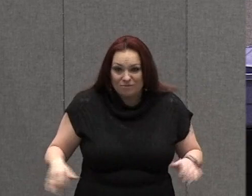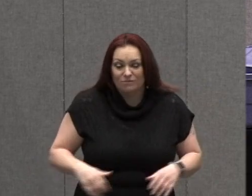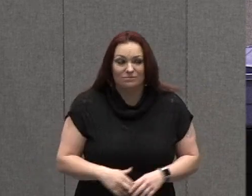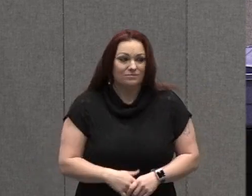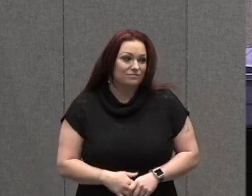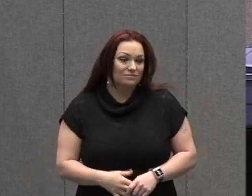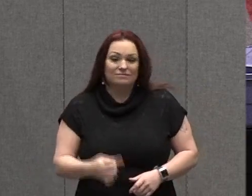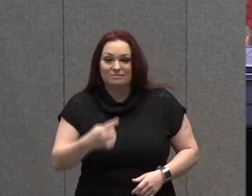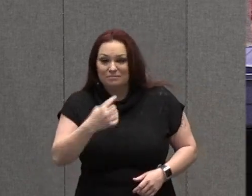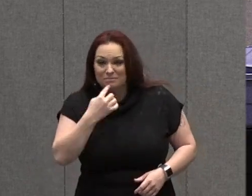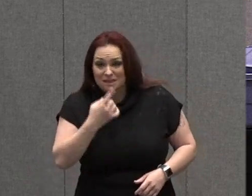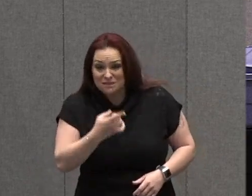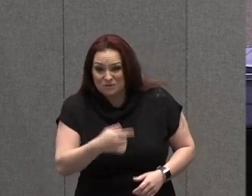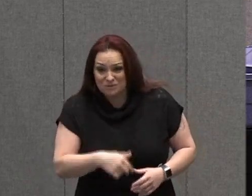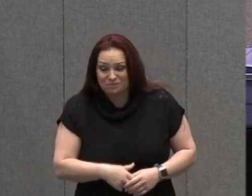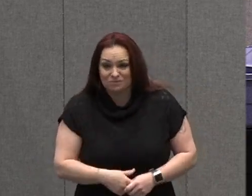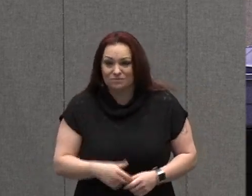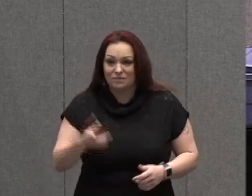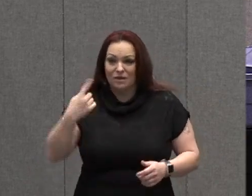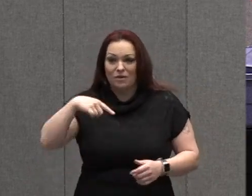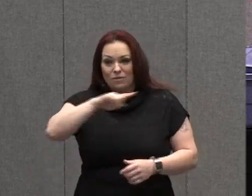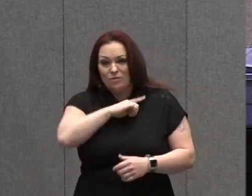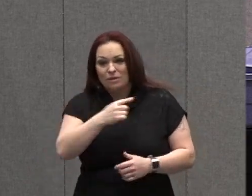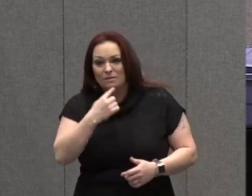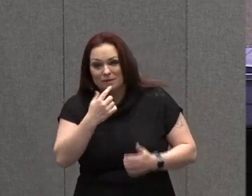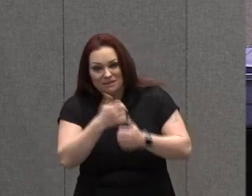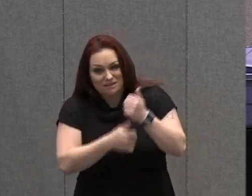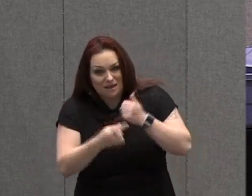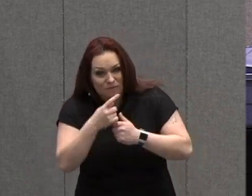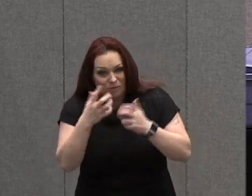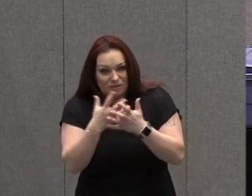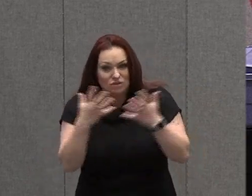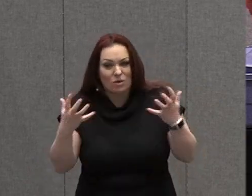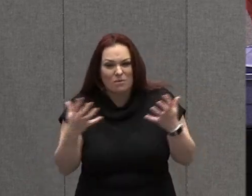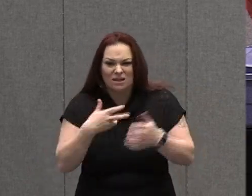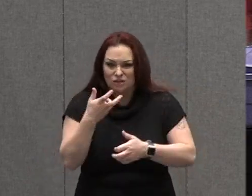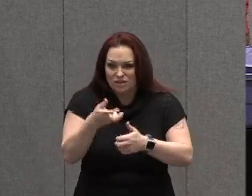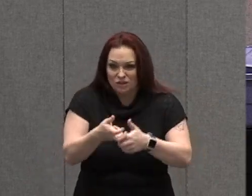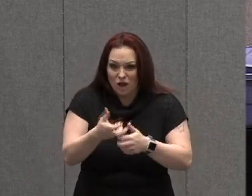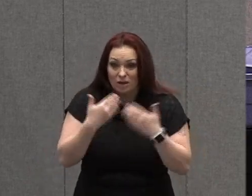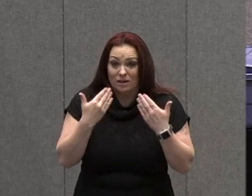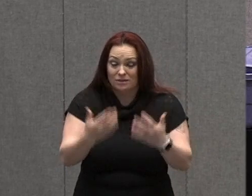I miss you! I know we miss every so much, it's so hard. Lets get on with our hello song!